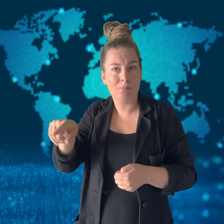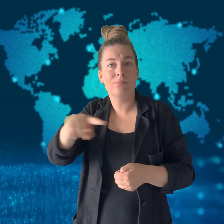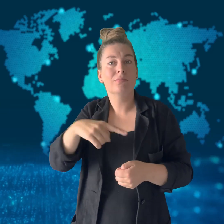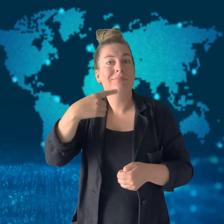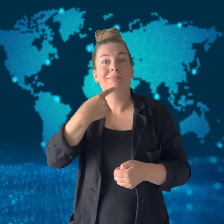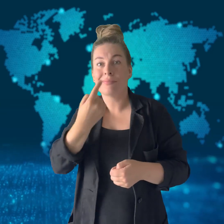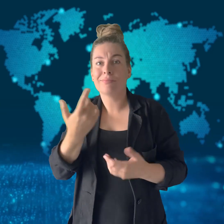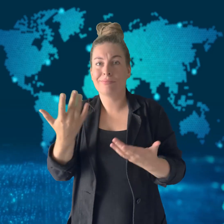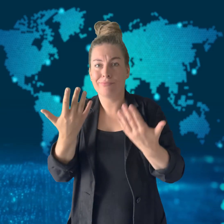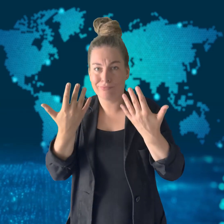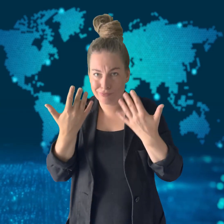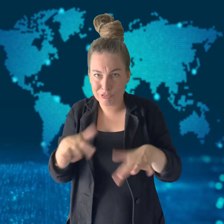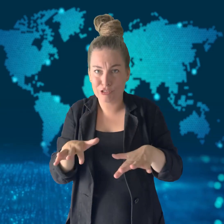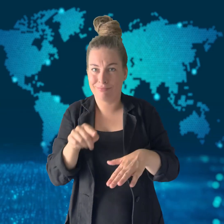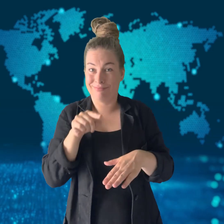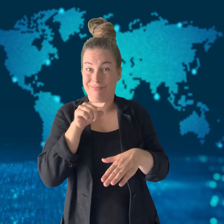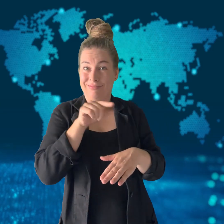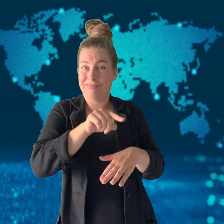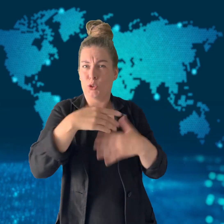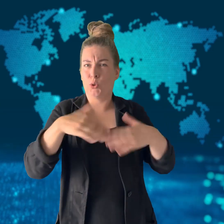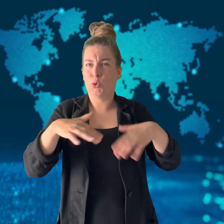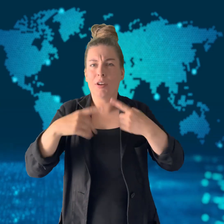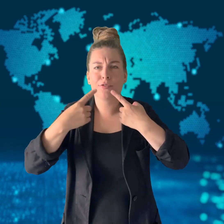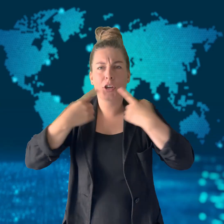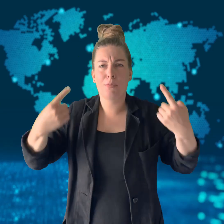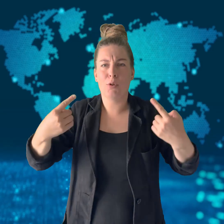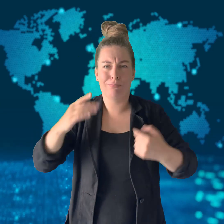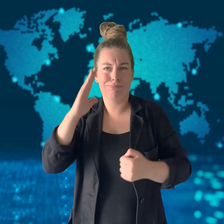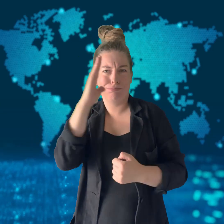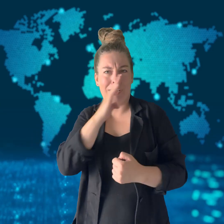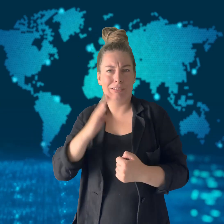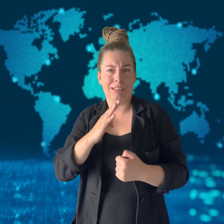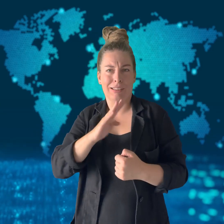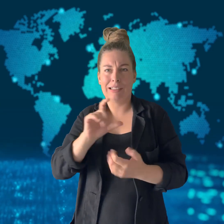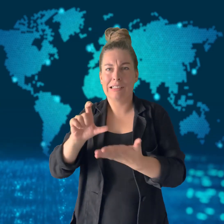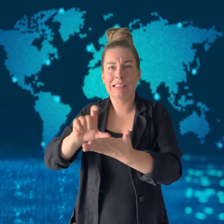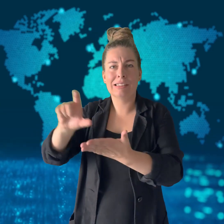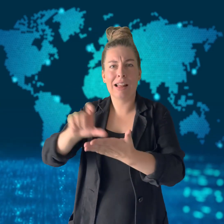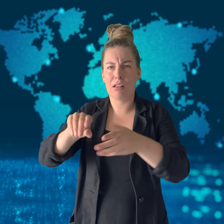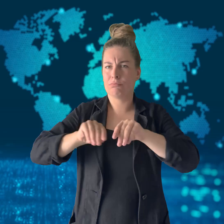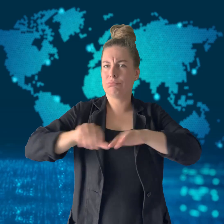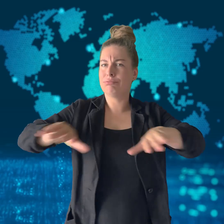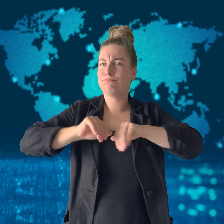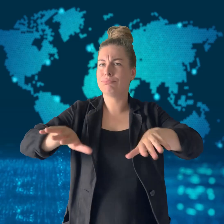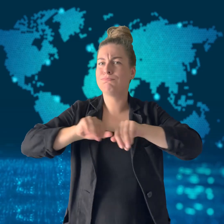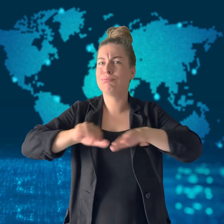Later, it was found that 20 women alleged they had been